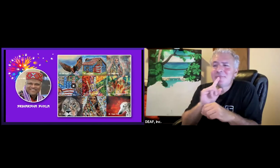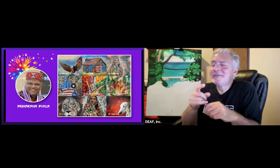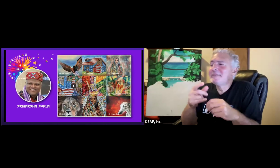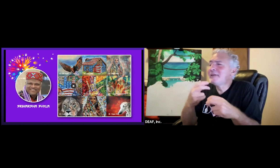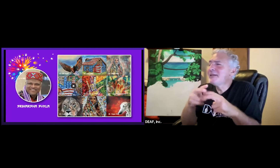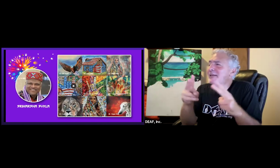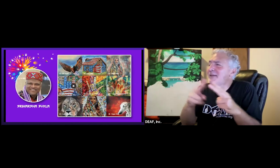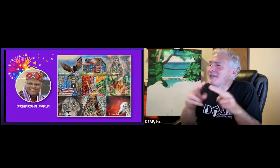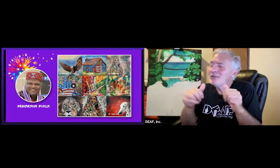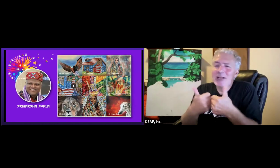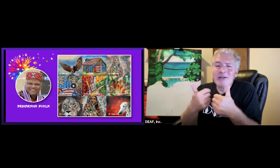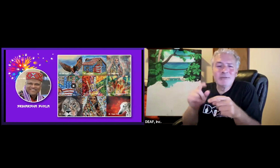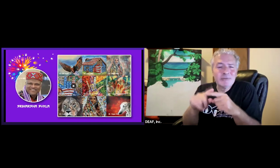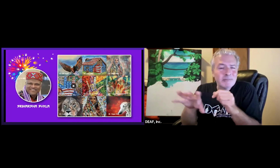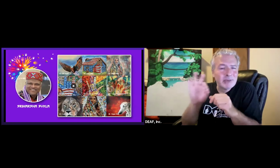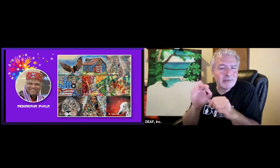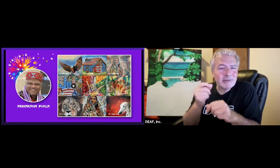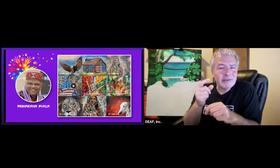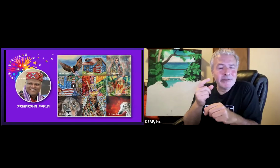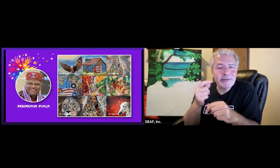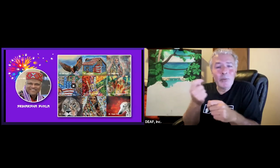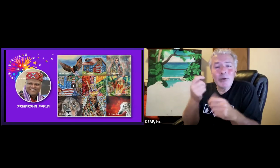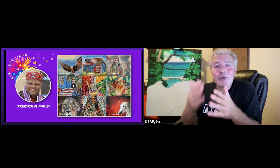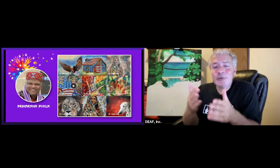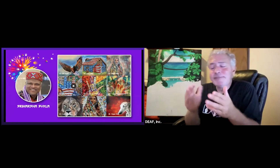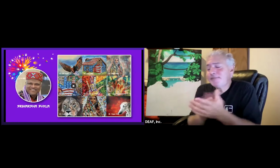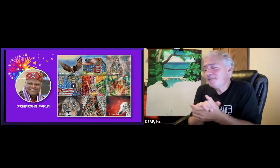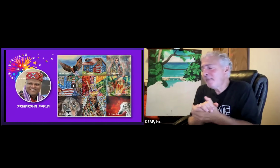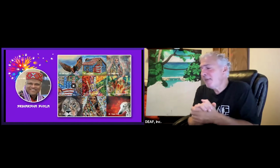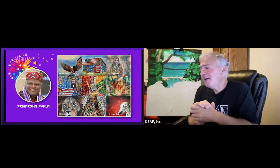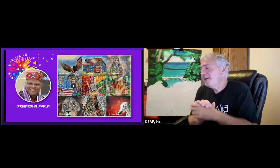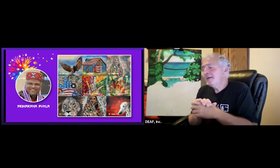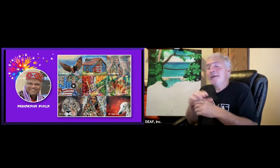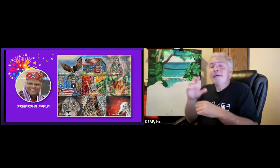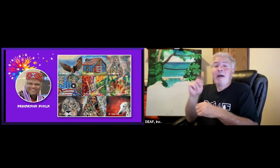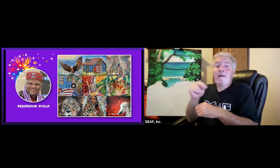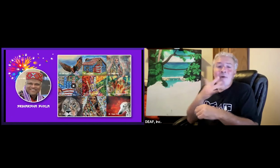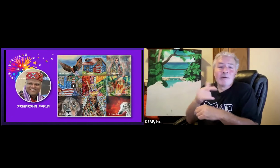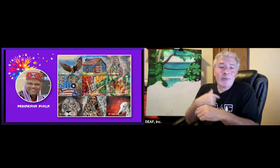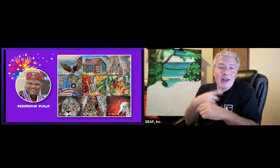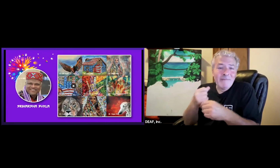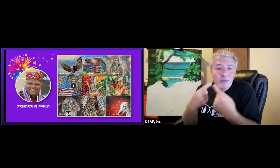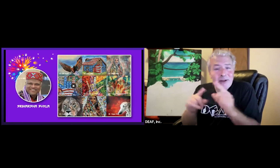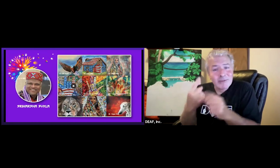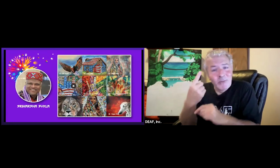I would not have wanted to be in the shoes of the judges to have to pick one winner out of all of those booths.